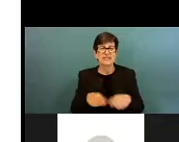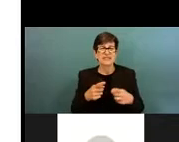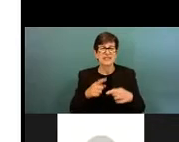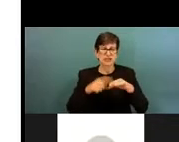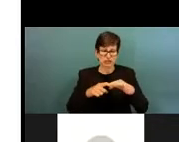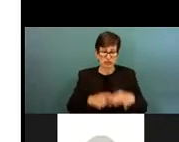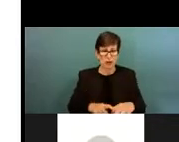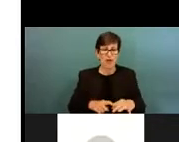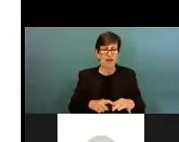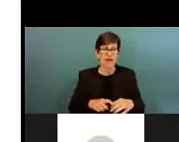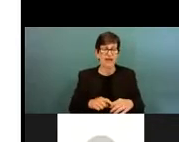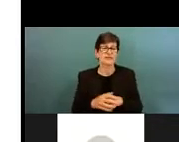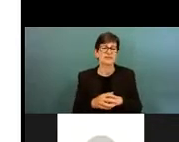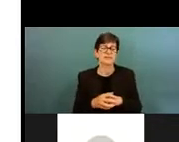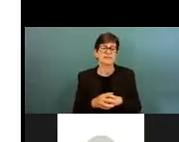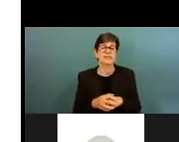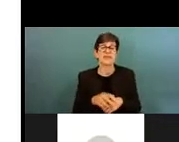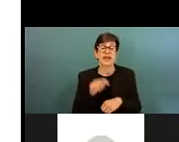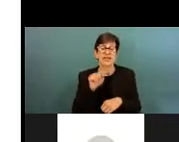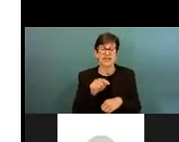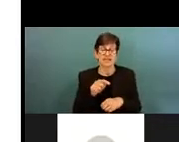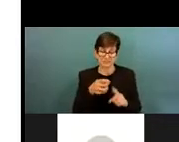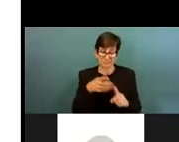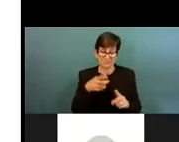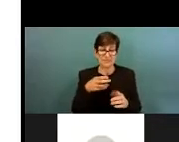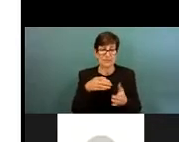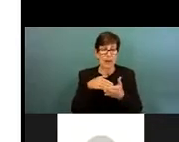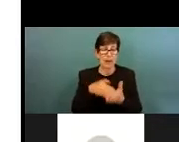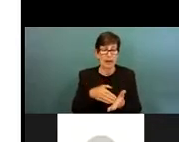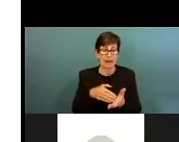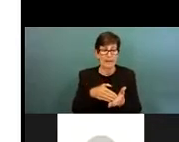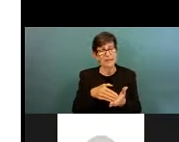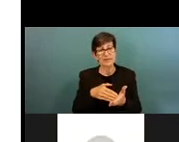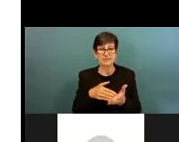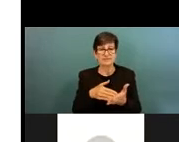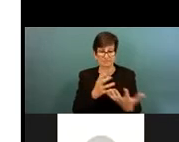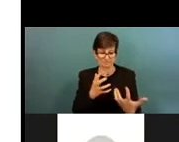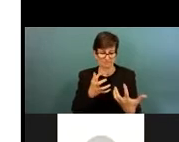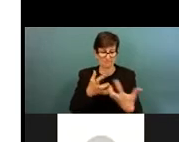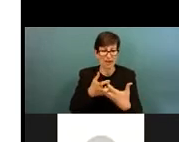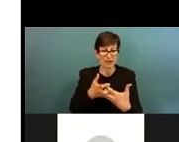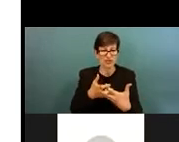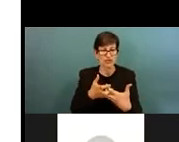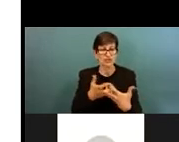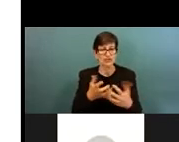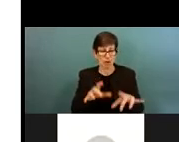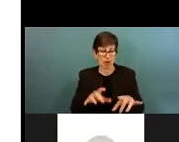and designed to deal with the increasing complexity and diversity of Australian engagement with